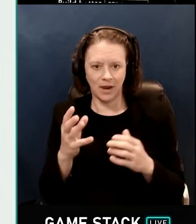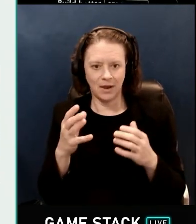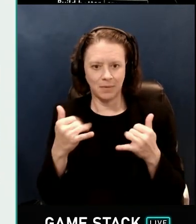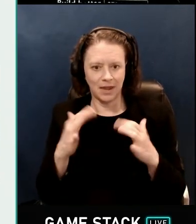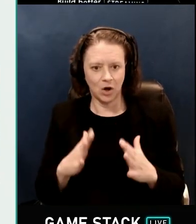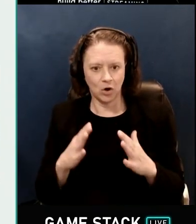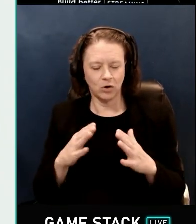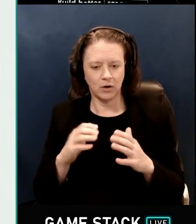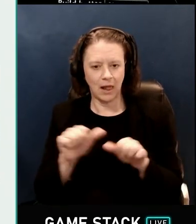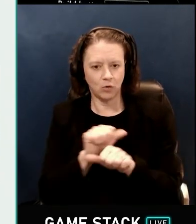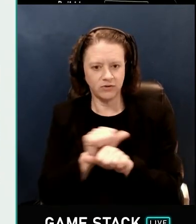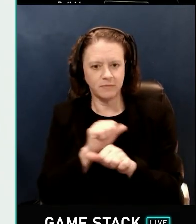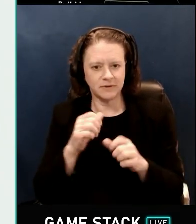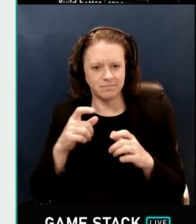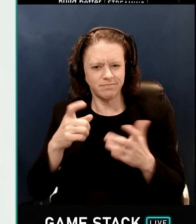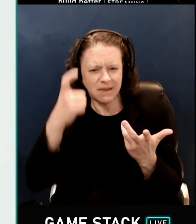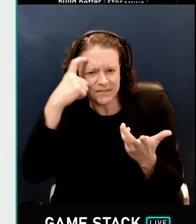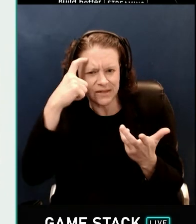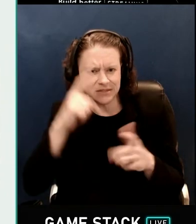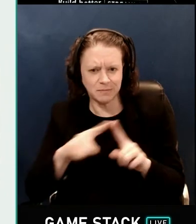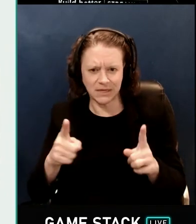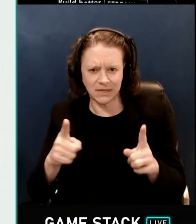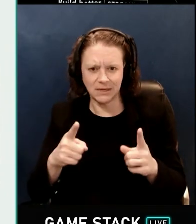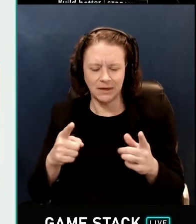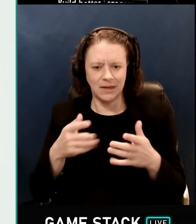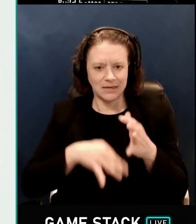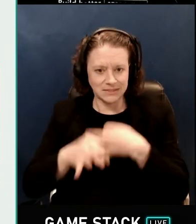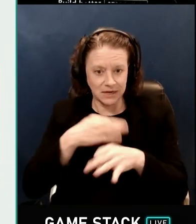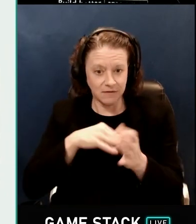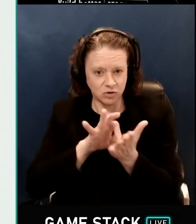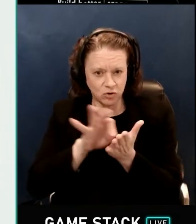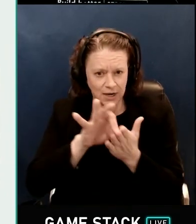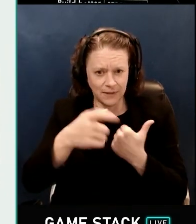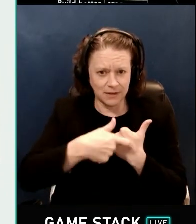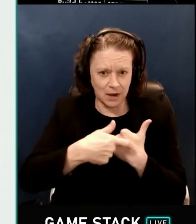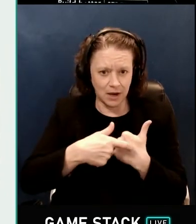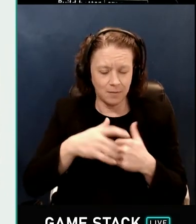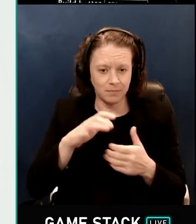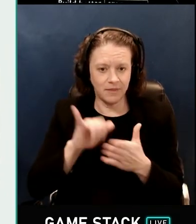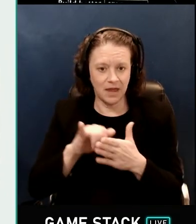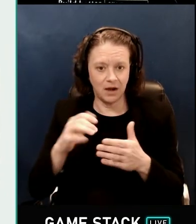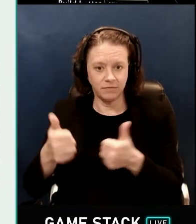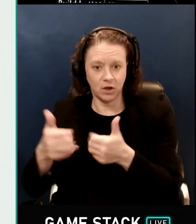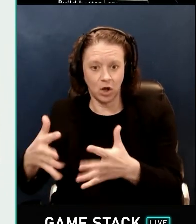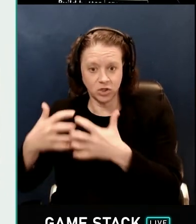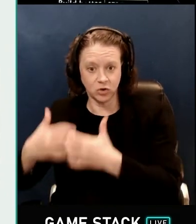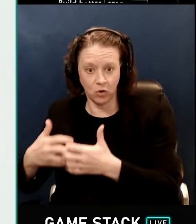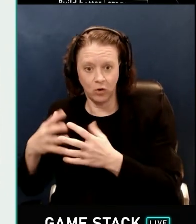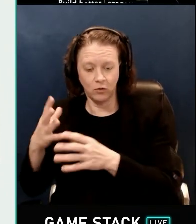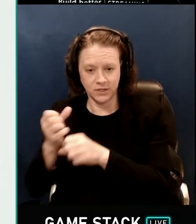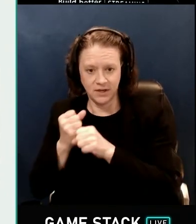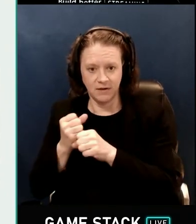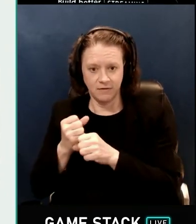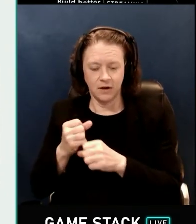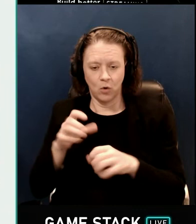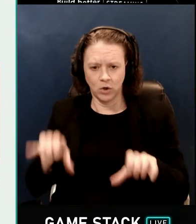but instead of tracking the time that the console, which might be in a data center, received multiplayer state or did processing,